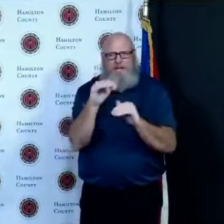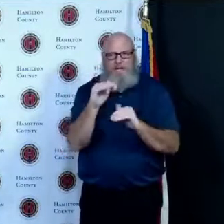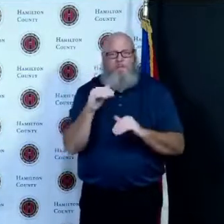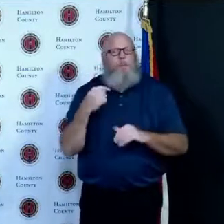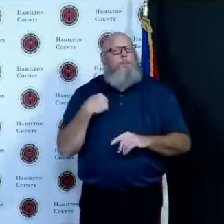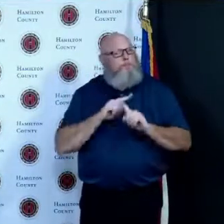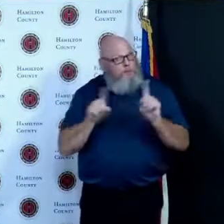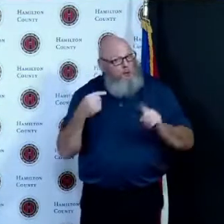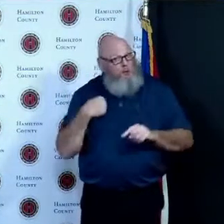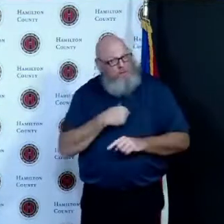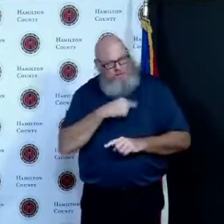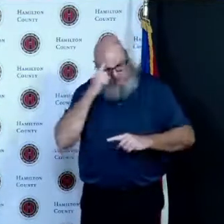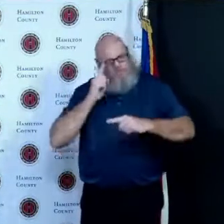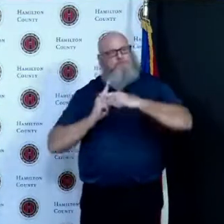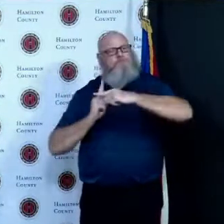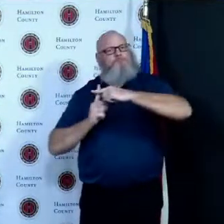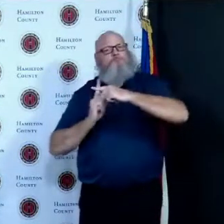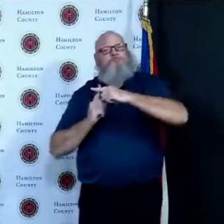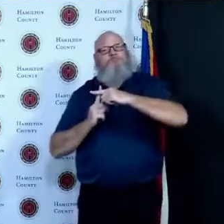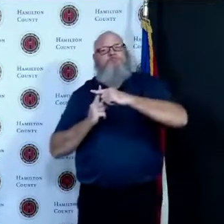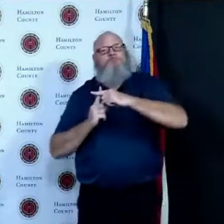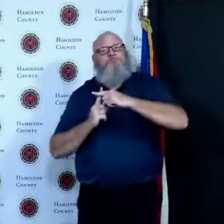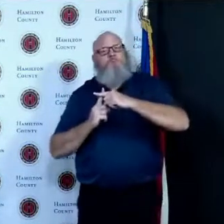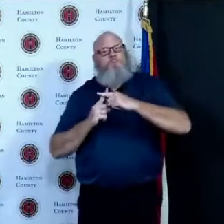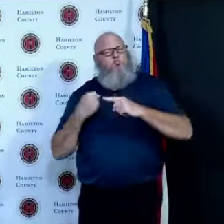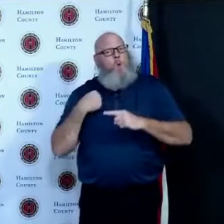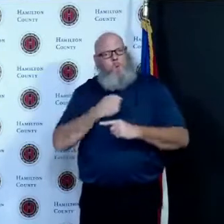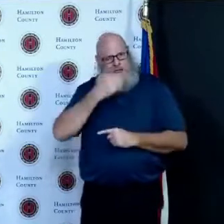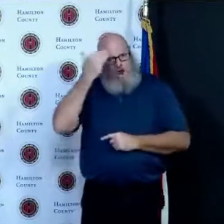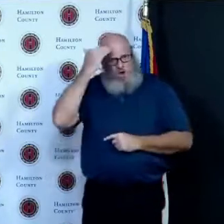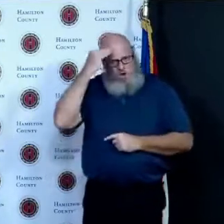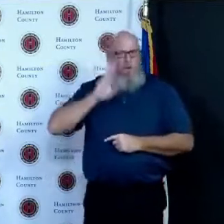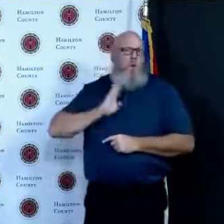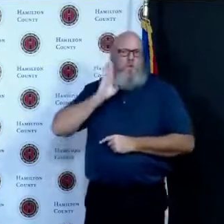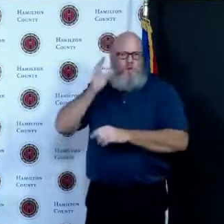so sorry I didn't mean to interrupt you but a statewide strategy and the strategy in Hamilton